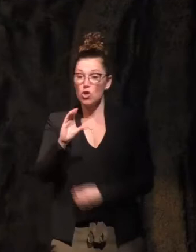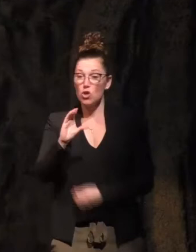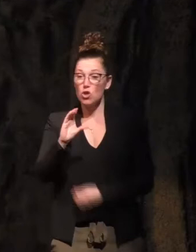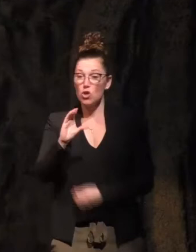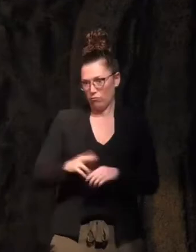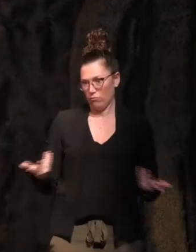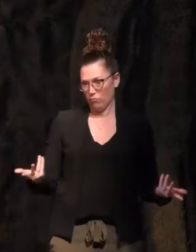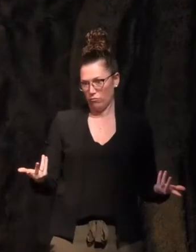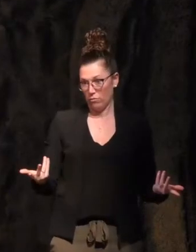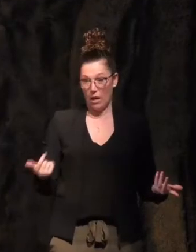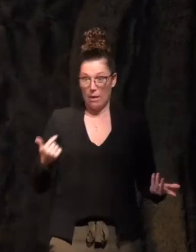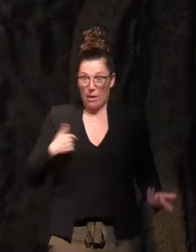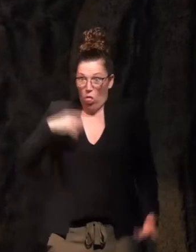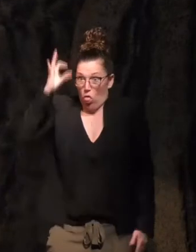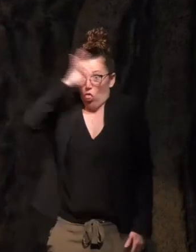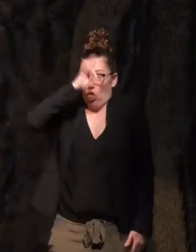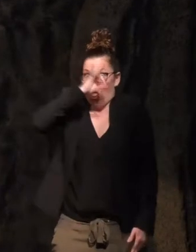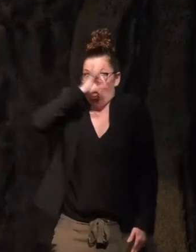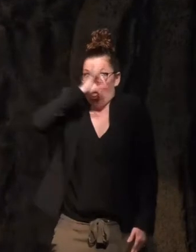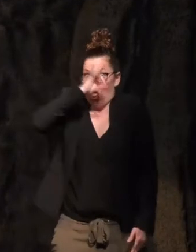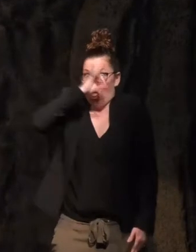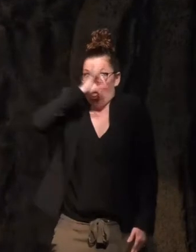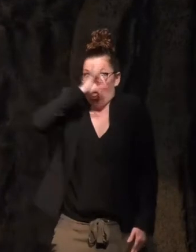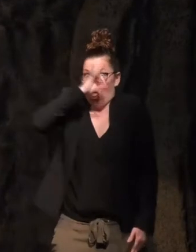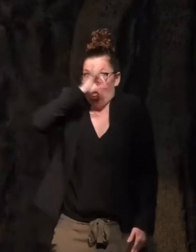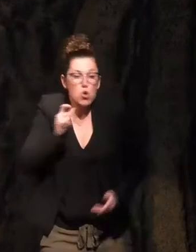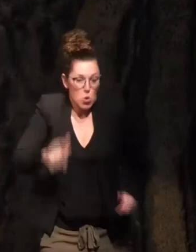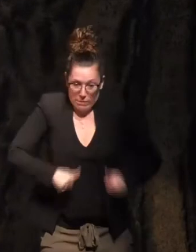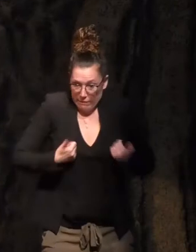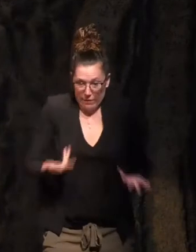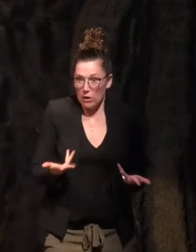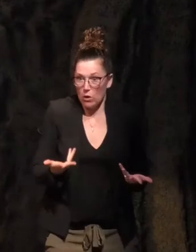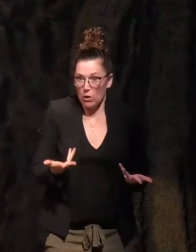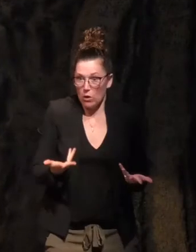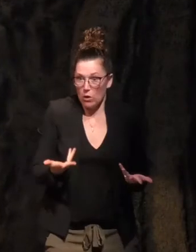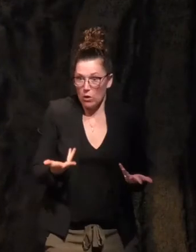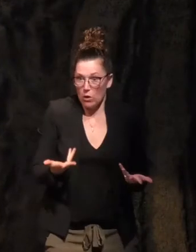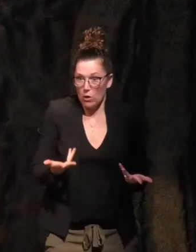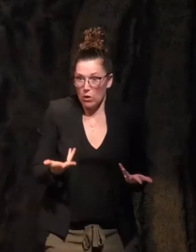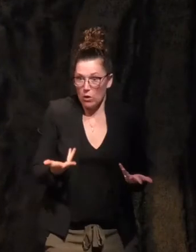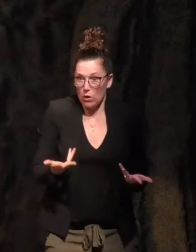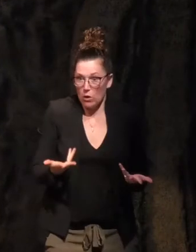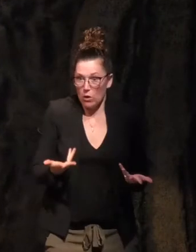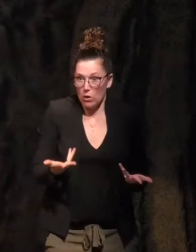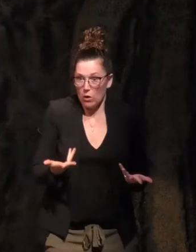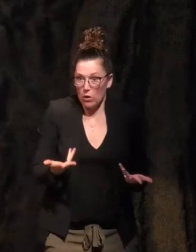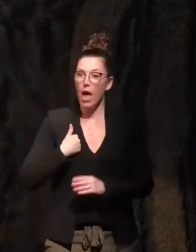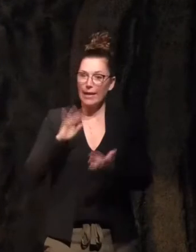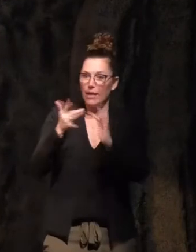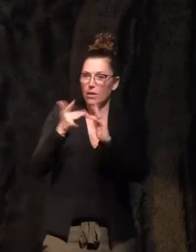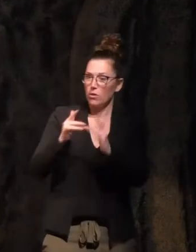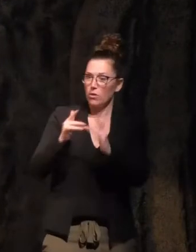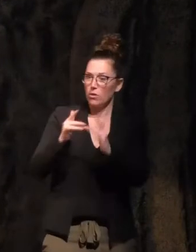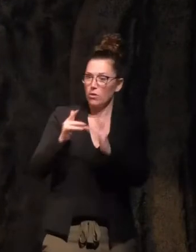until I looked it up on the internet three days ago. It is also not long after, the prime minister of this country more or less fired